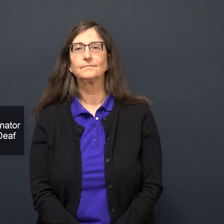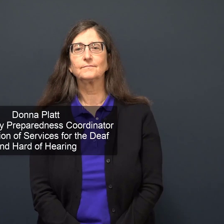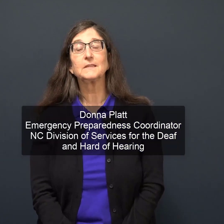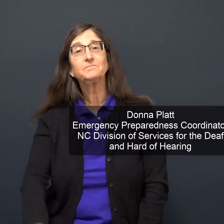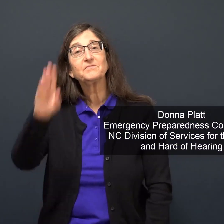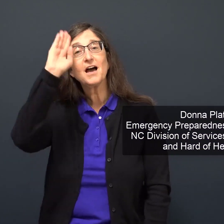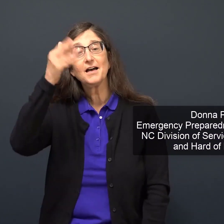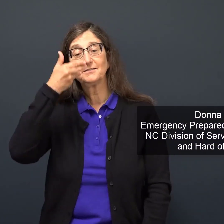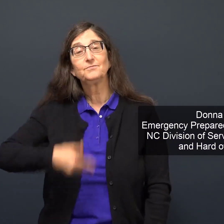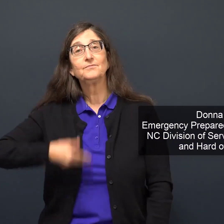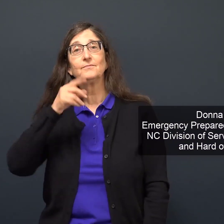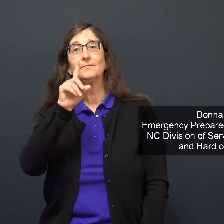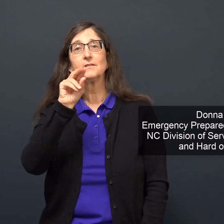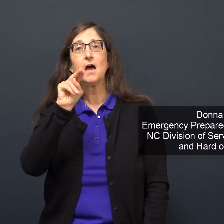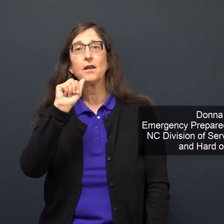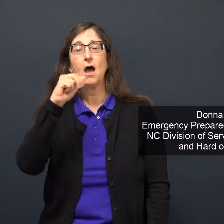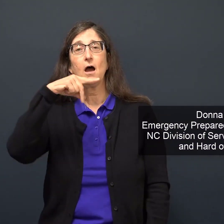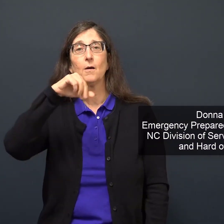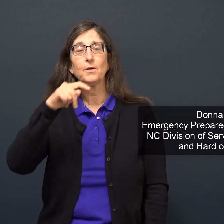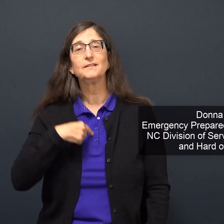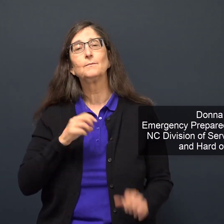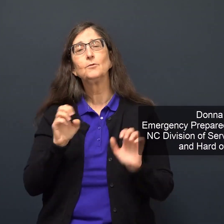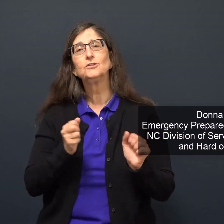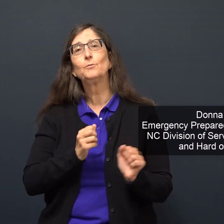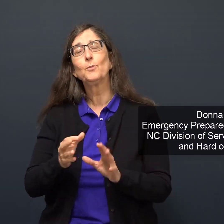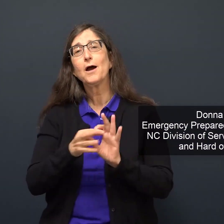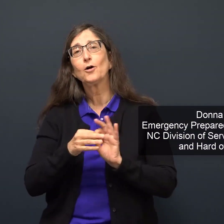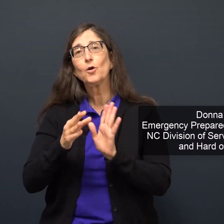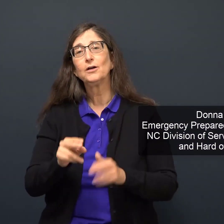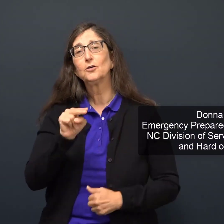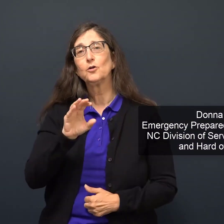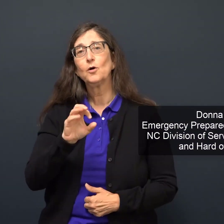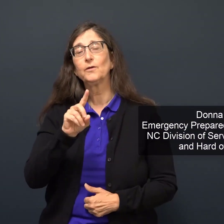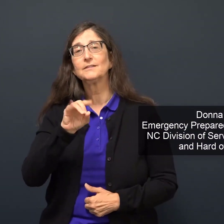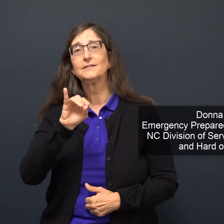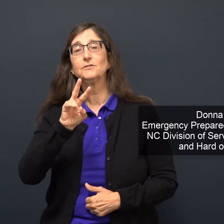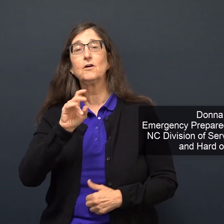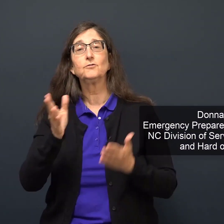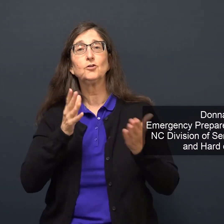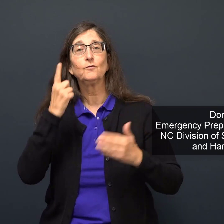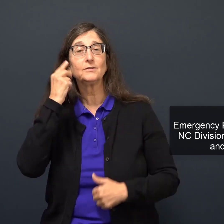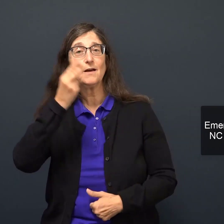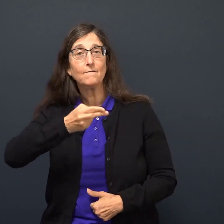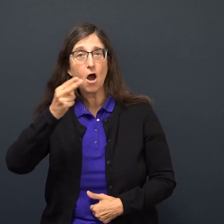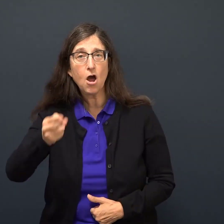Hello, I'm Donna Platt, Emergency Preparedness Coordinator with the North Carolina Division of Services for the Deaf and Hard of Hearing.